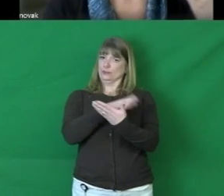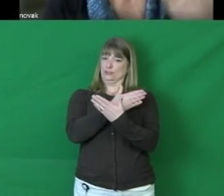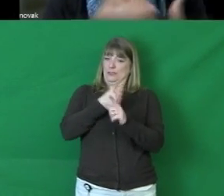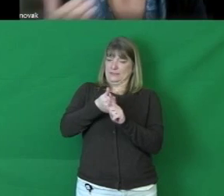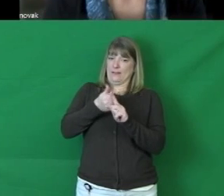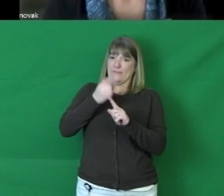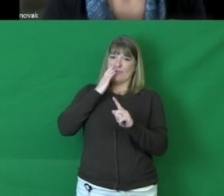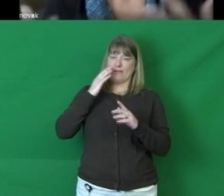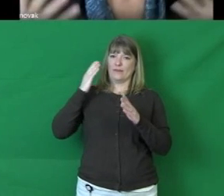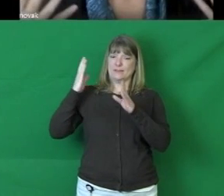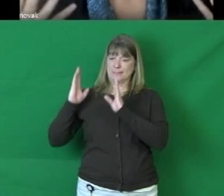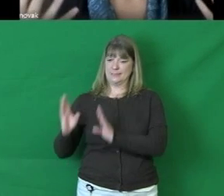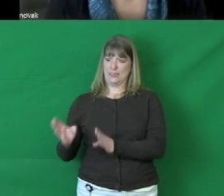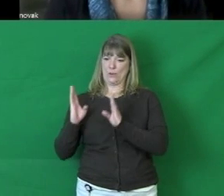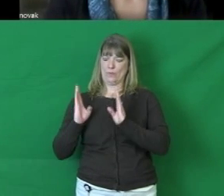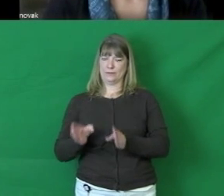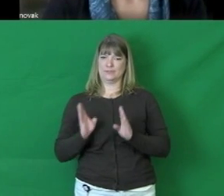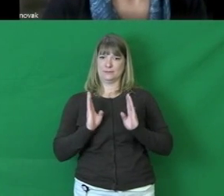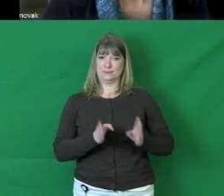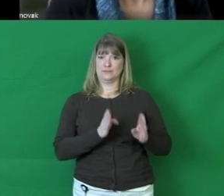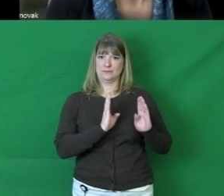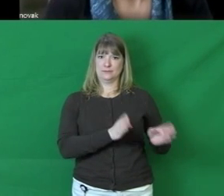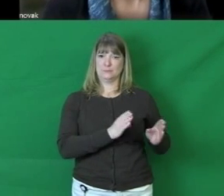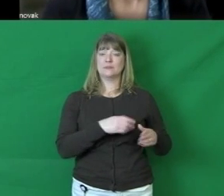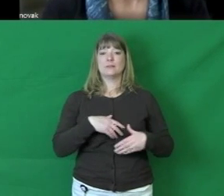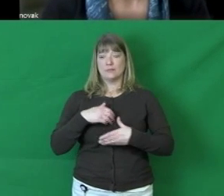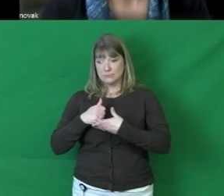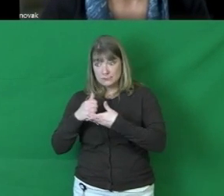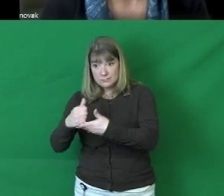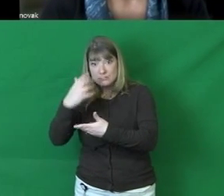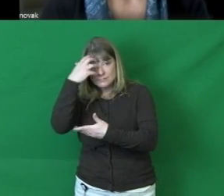a sequence, and the music is a great memory aid.